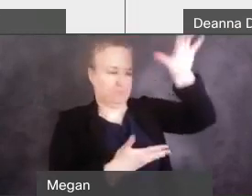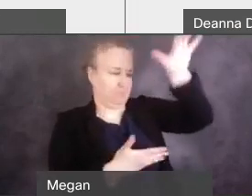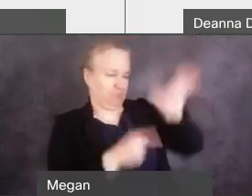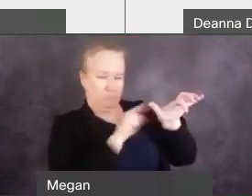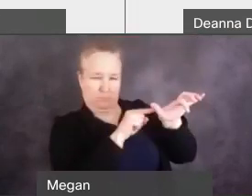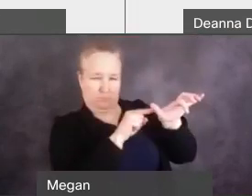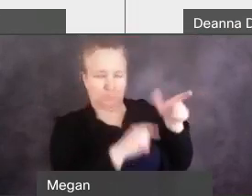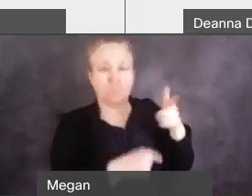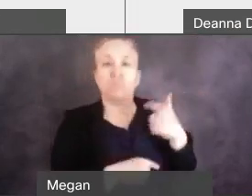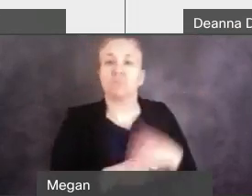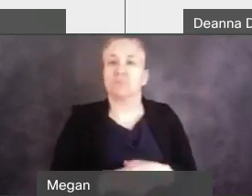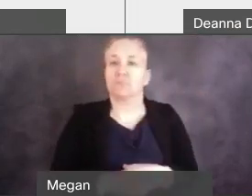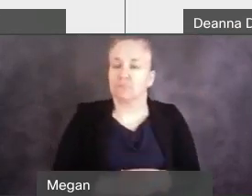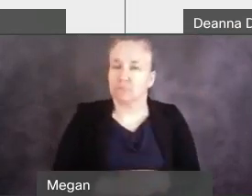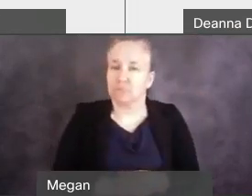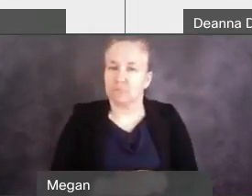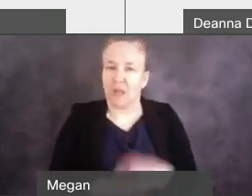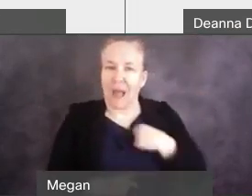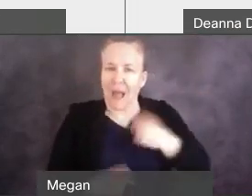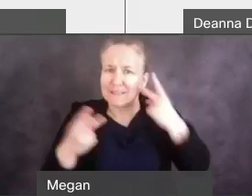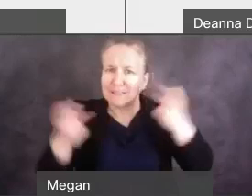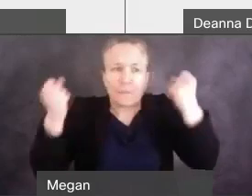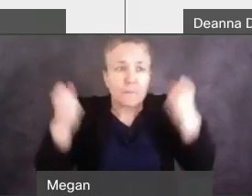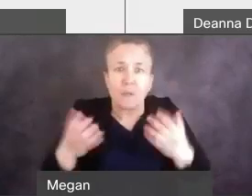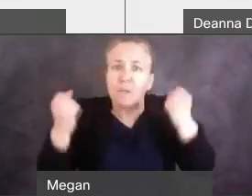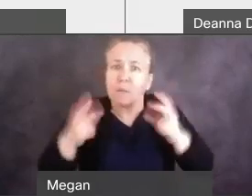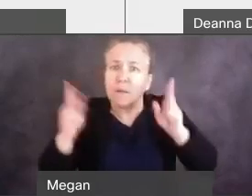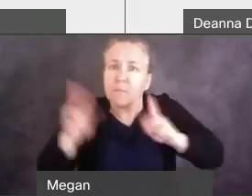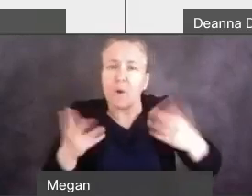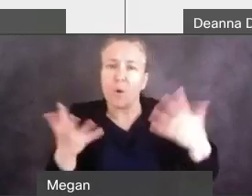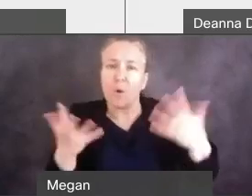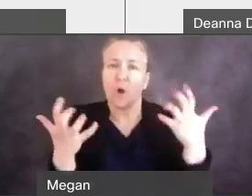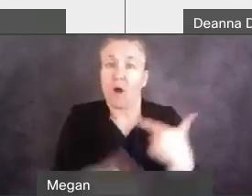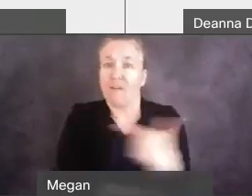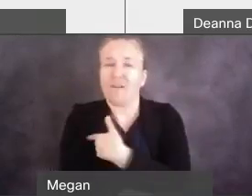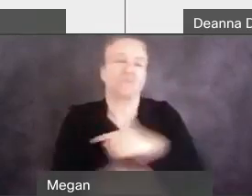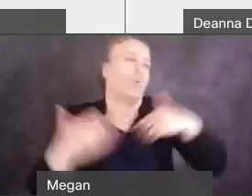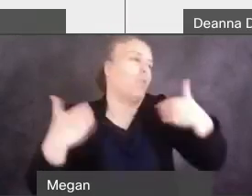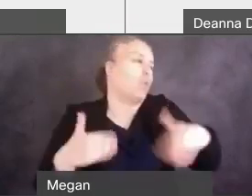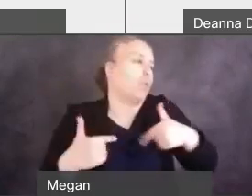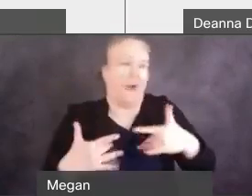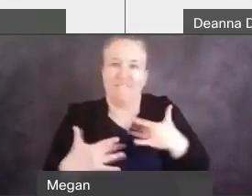by the enthusiasm that so many people have to be vaccinated and as I continue to ask you for